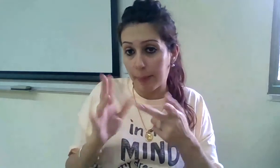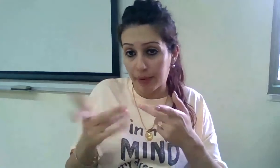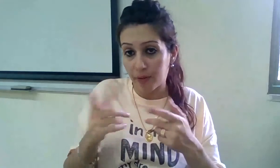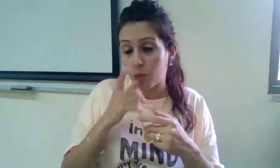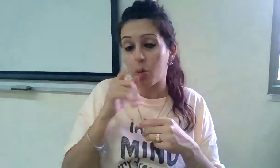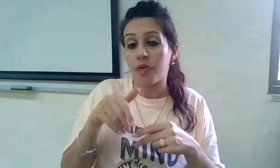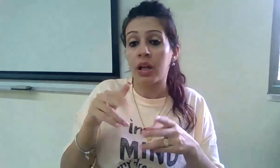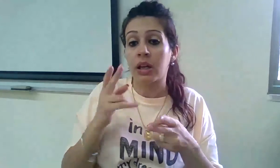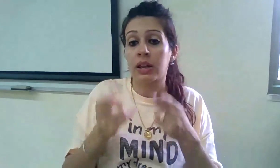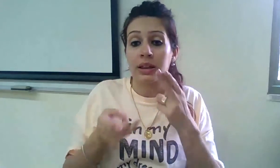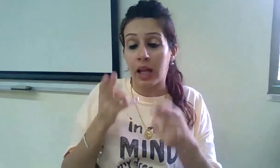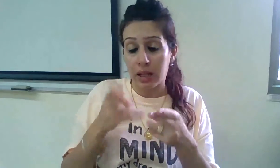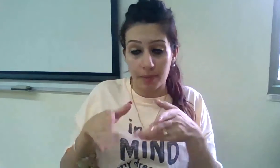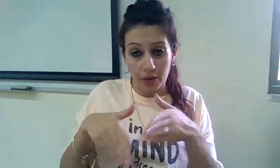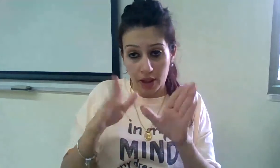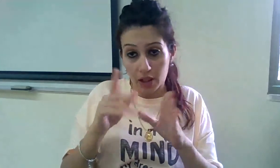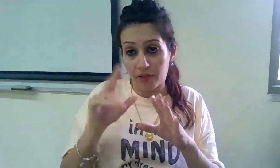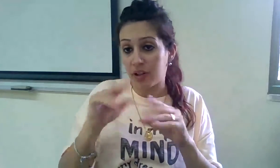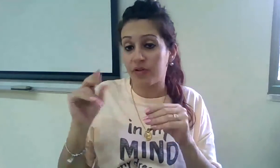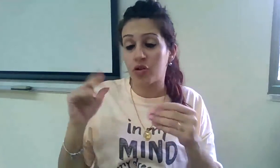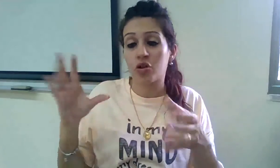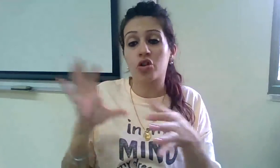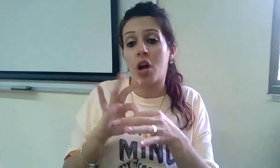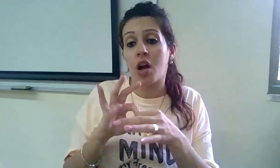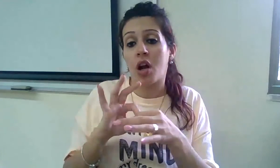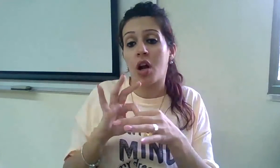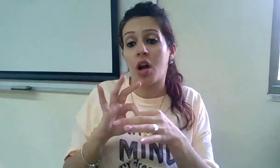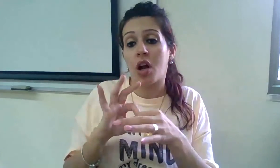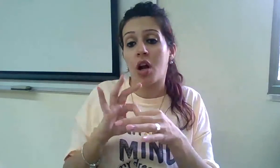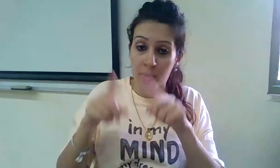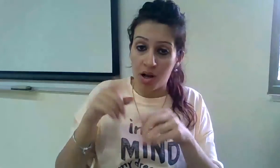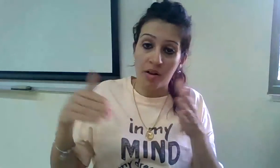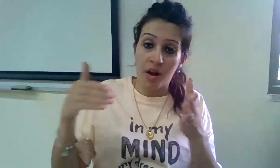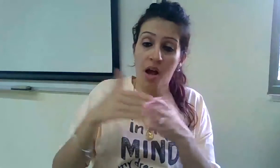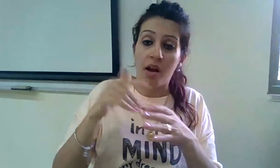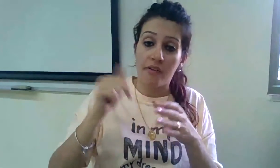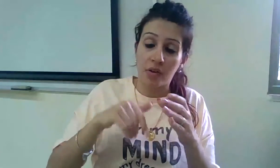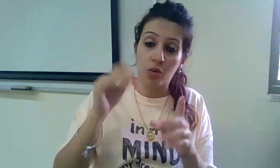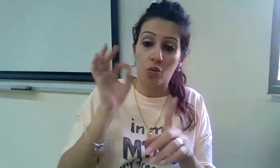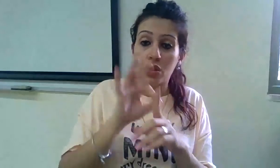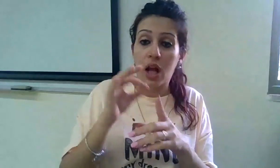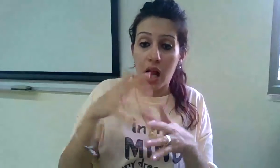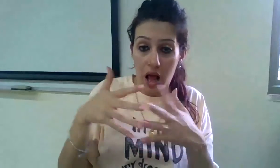the learning of the child as compared to their previous level and as